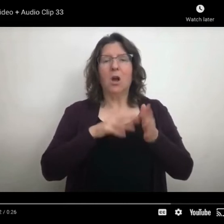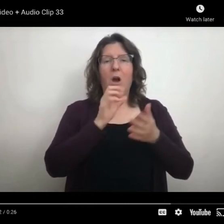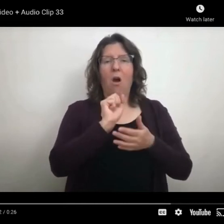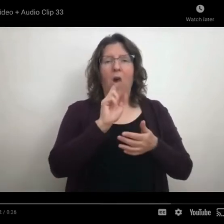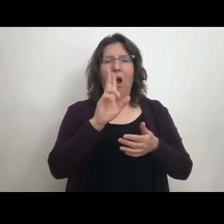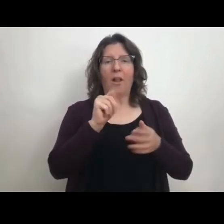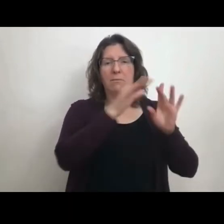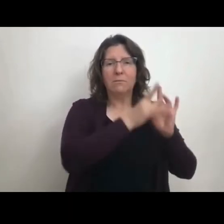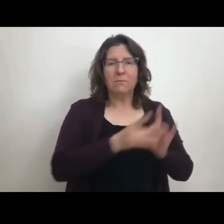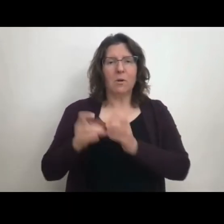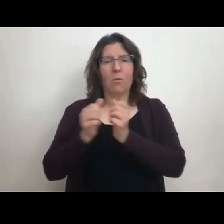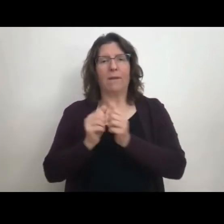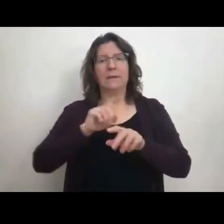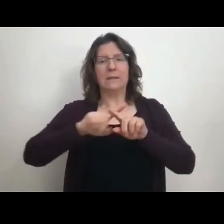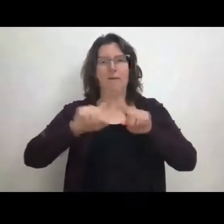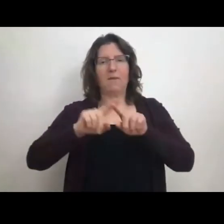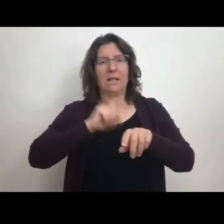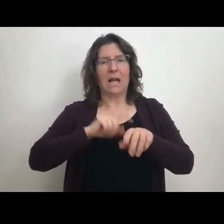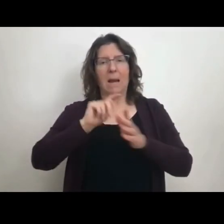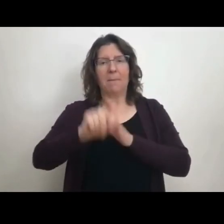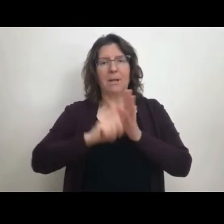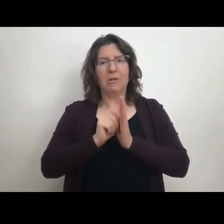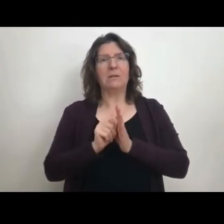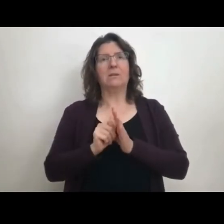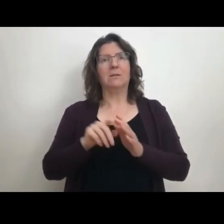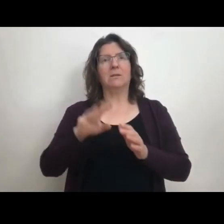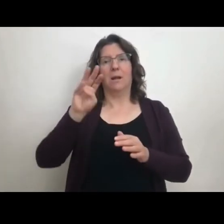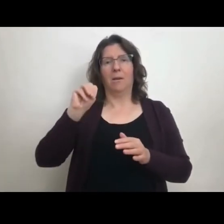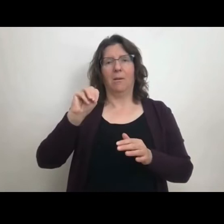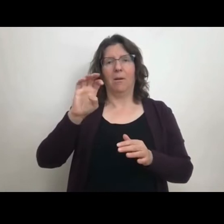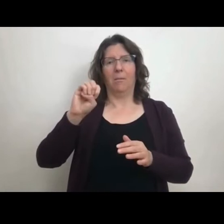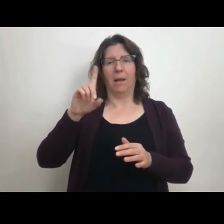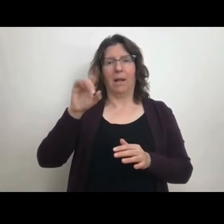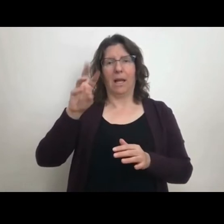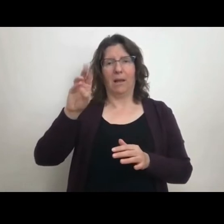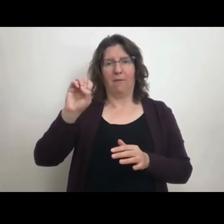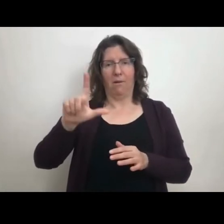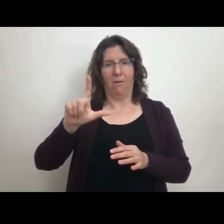We also studied the different eras of art history.